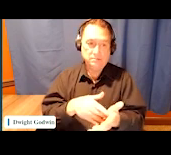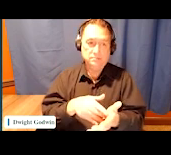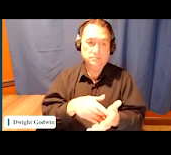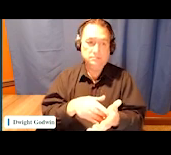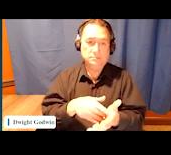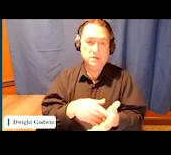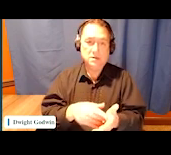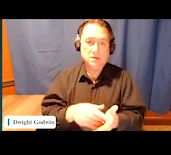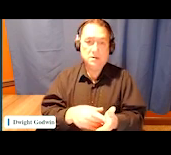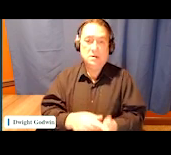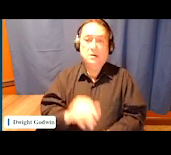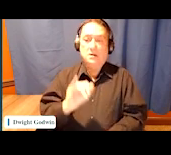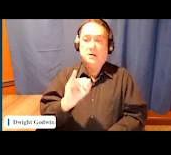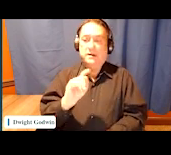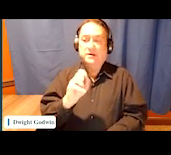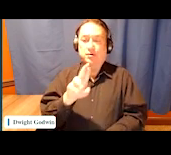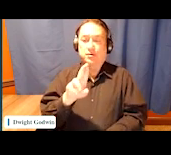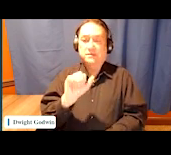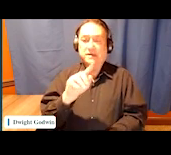Intercept 2 represents the intercept